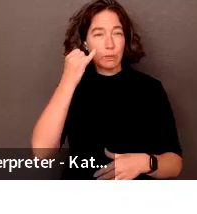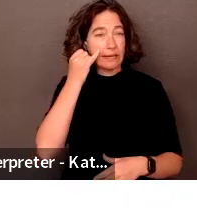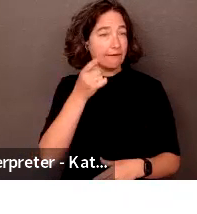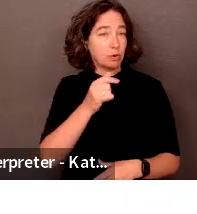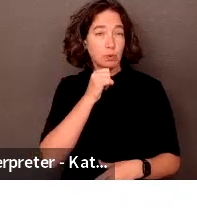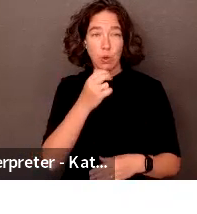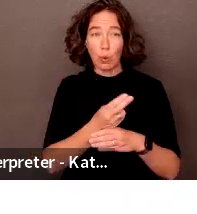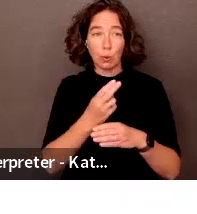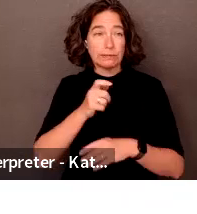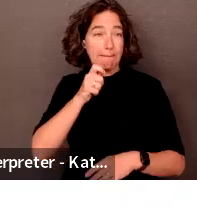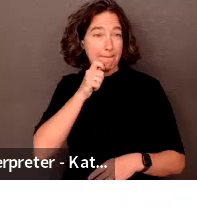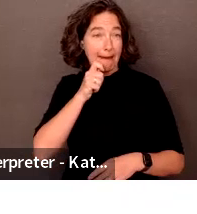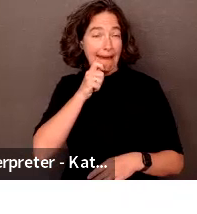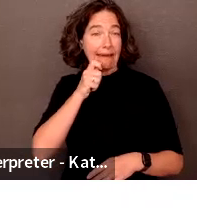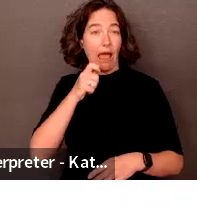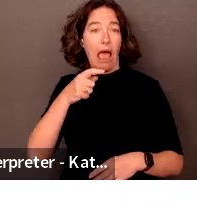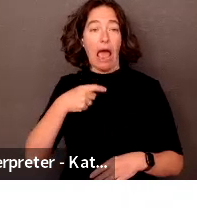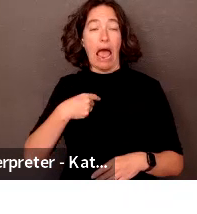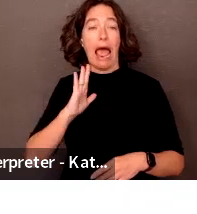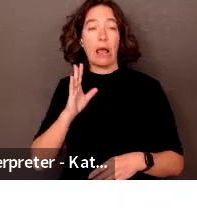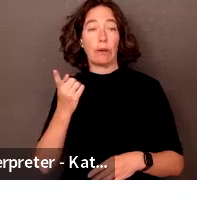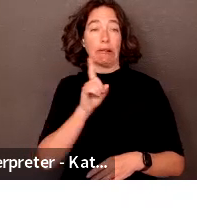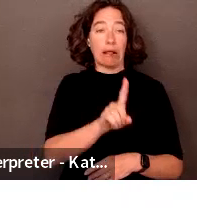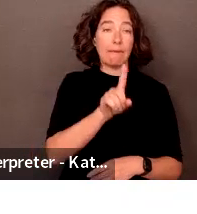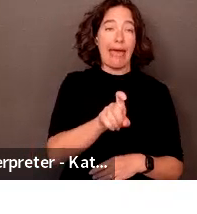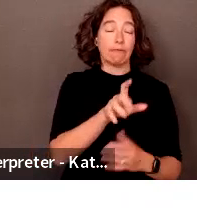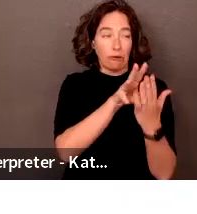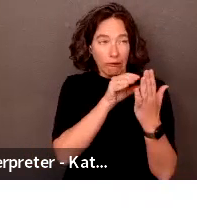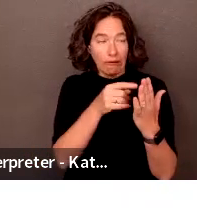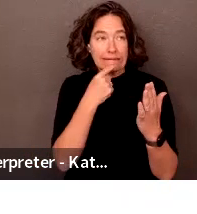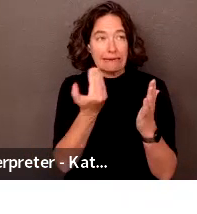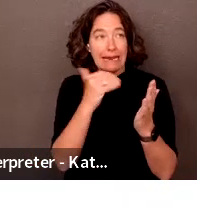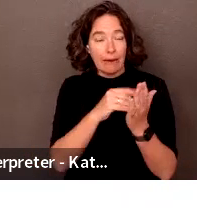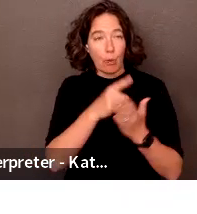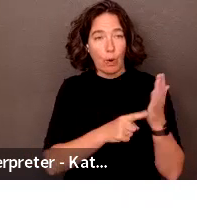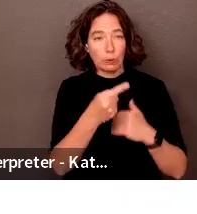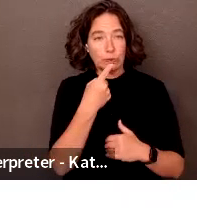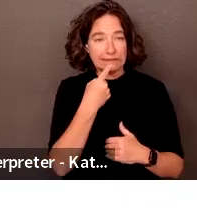turn -- for those of you online, please feel free to keep your video on